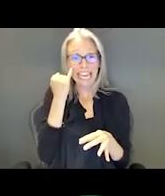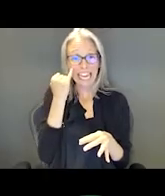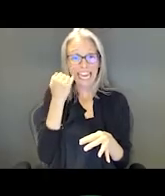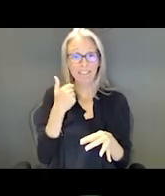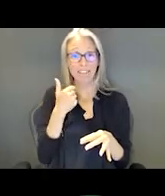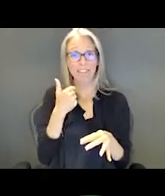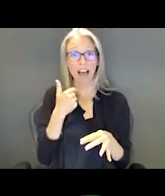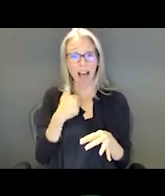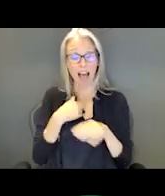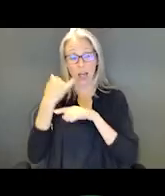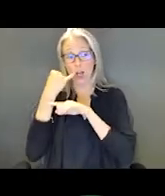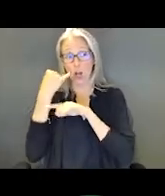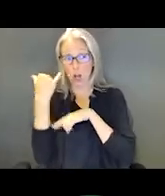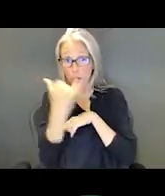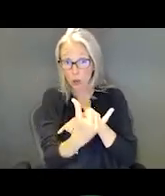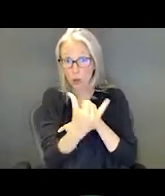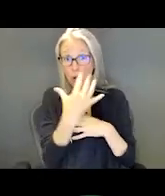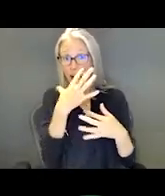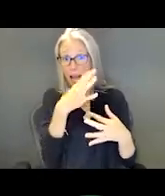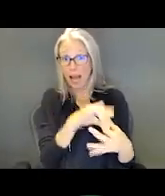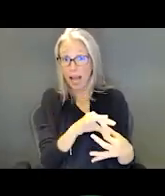you know, if I find myself doing work on.